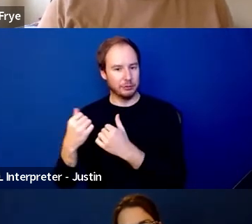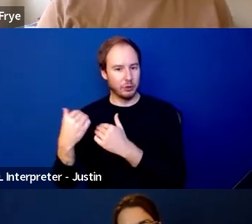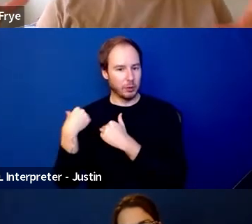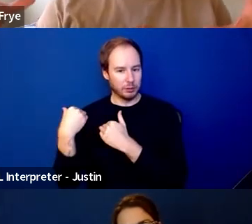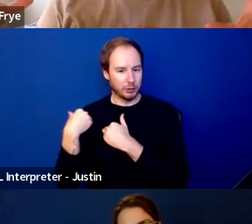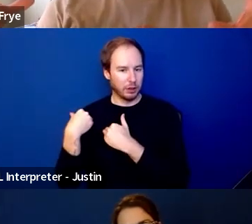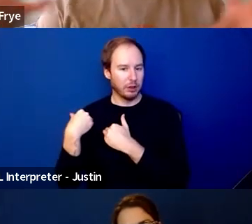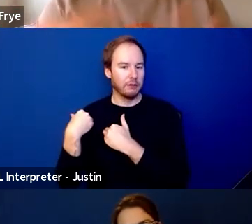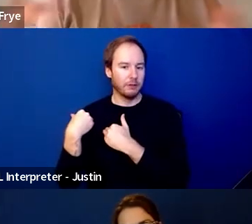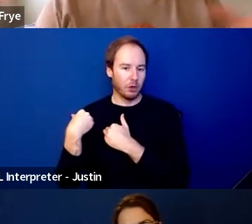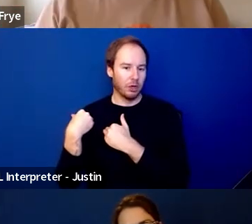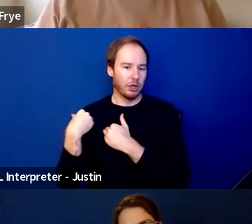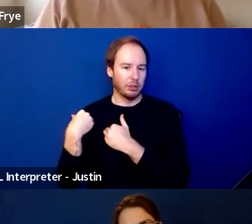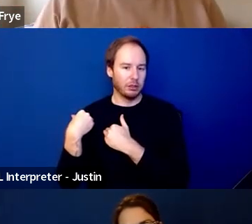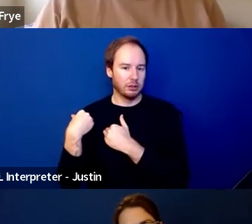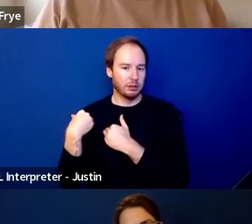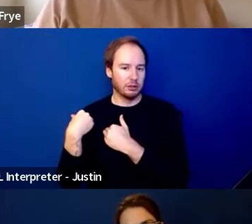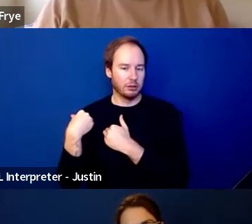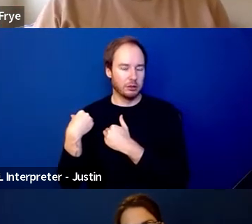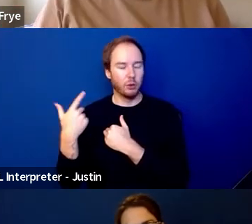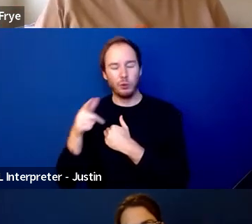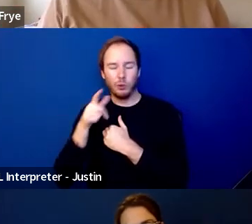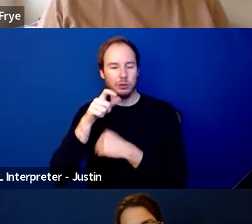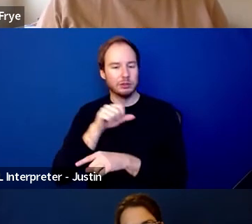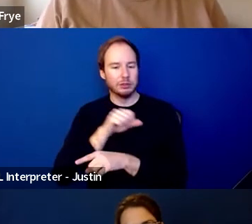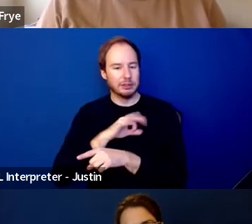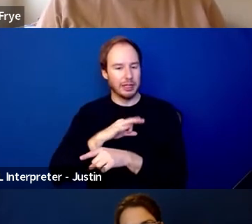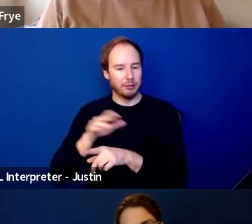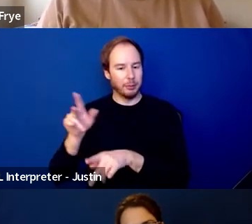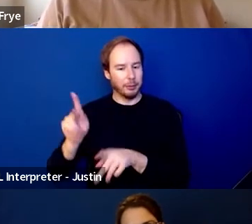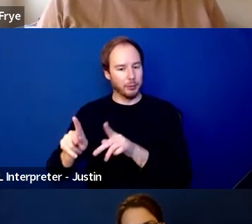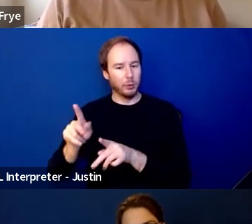that is staffed by people in our health network,